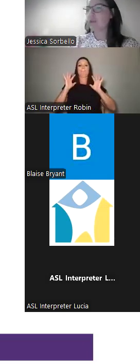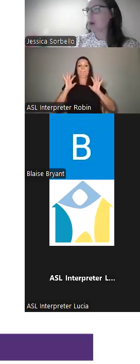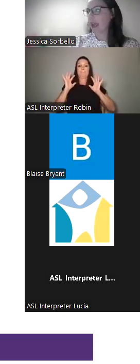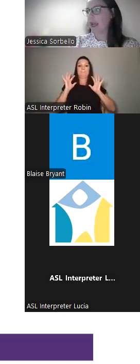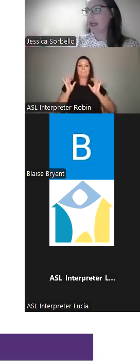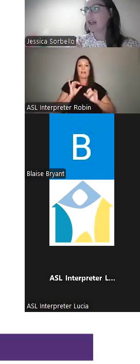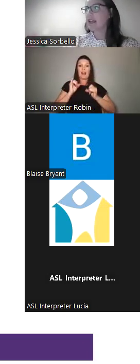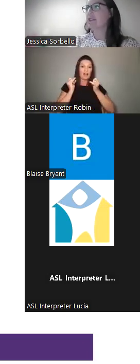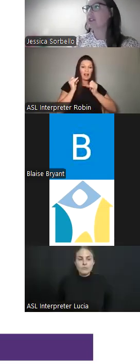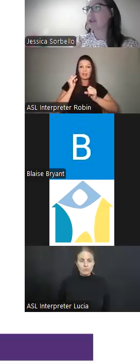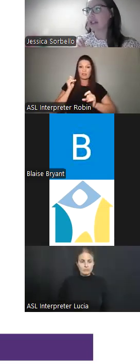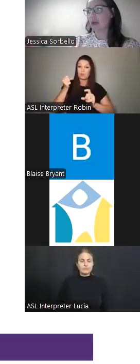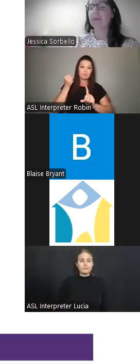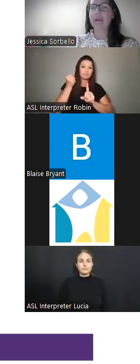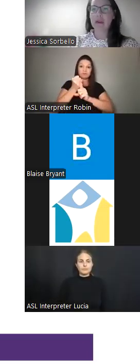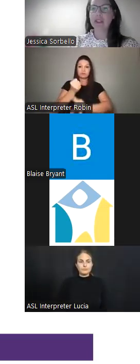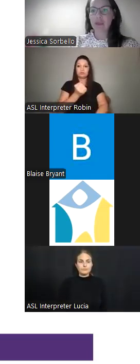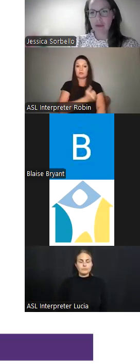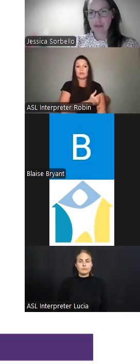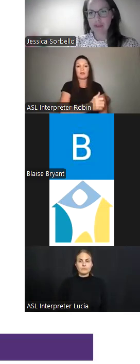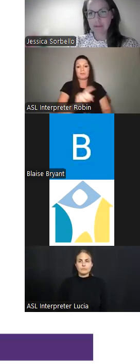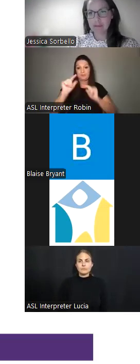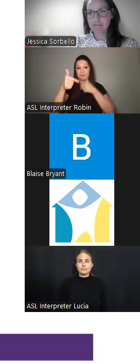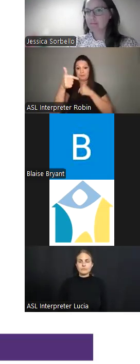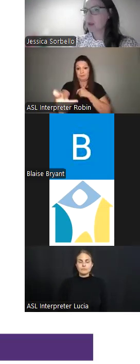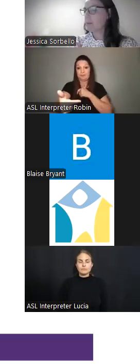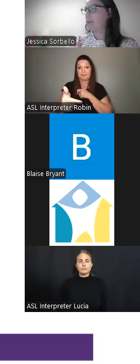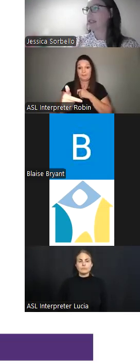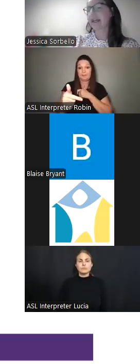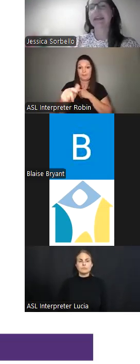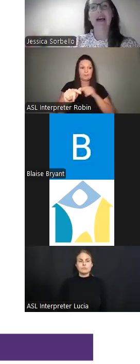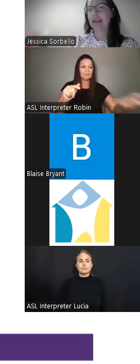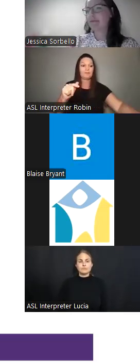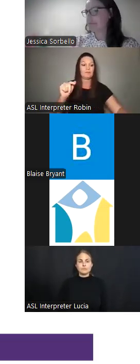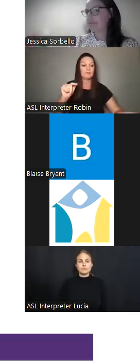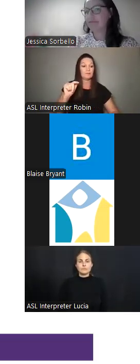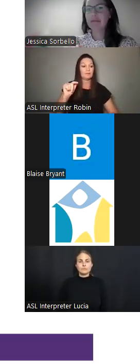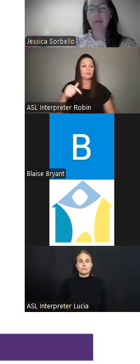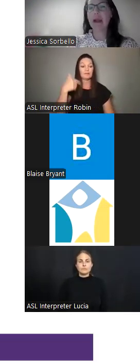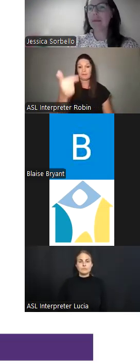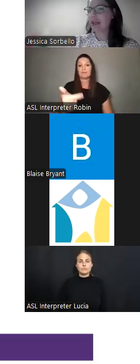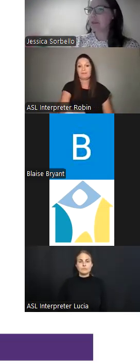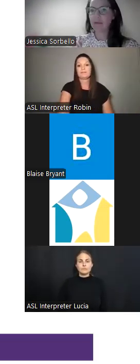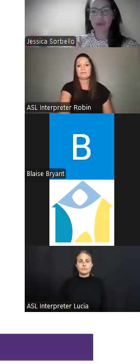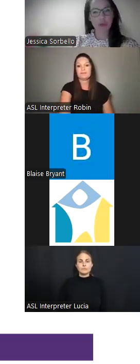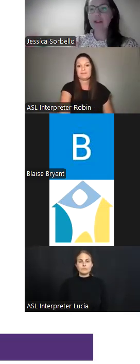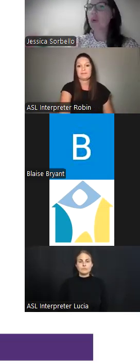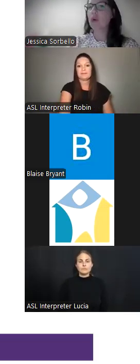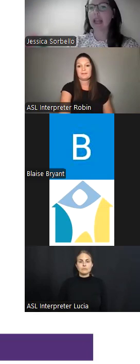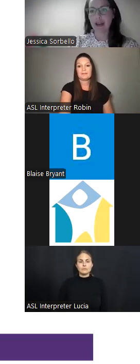dopamine burst of 350 but the second line might be a 348. And so for those of you who have heard kind of the concept